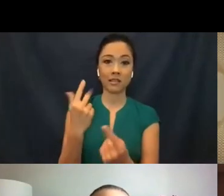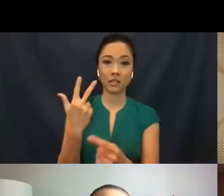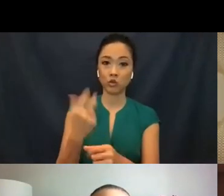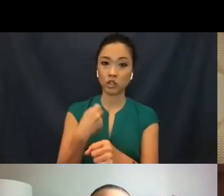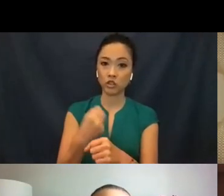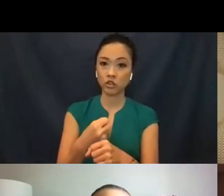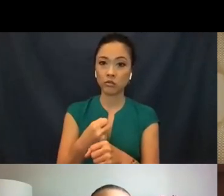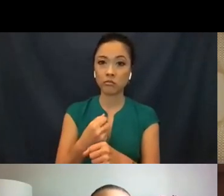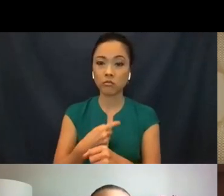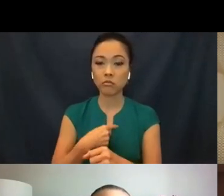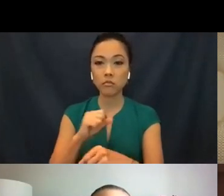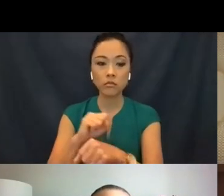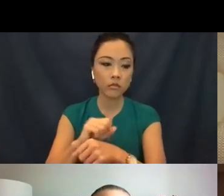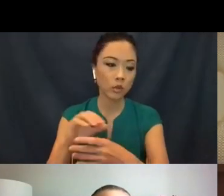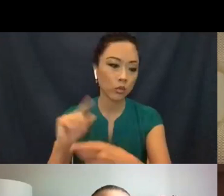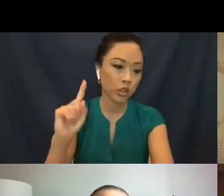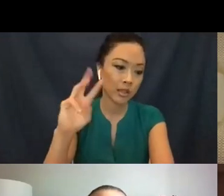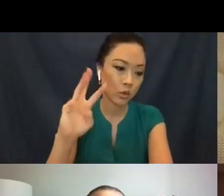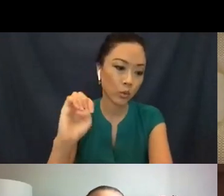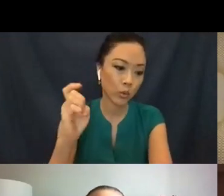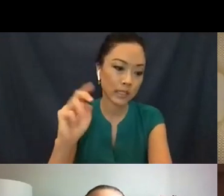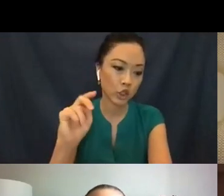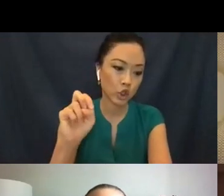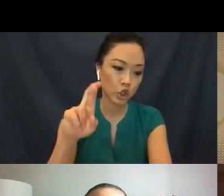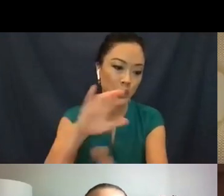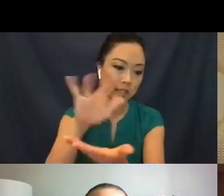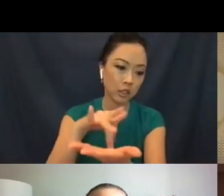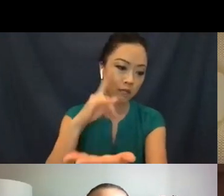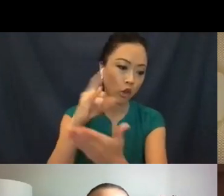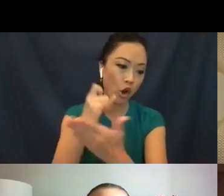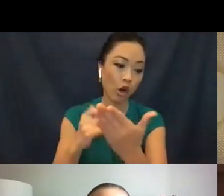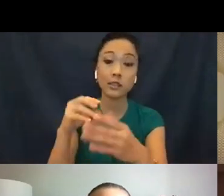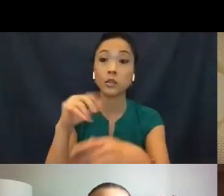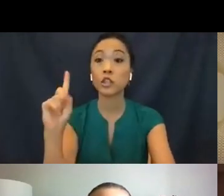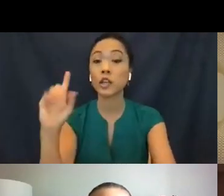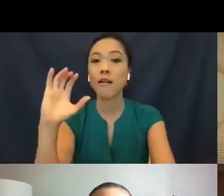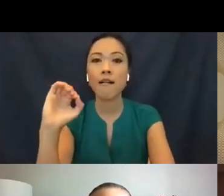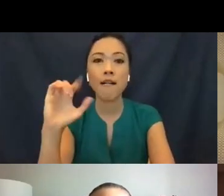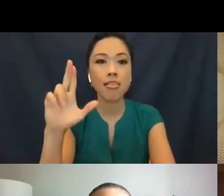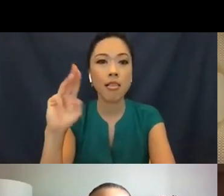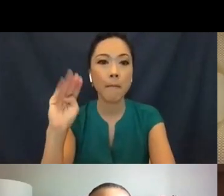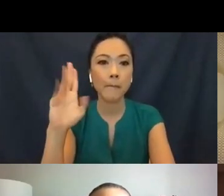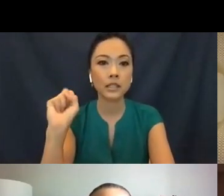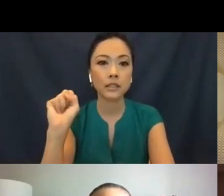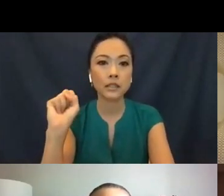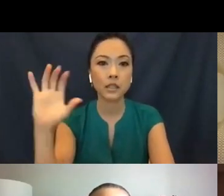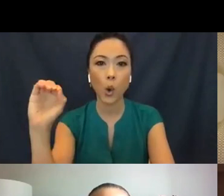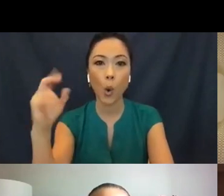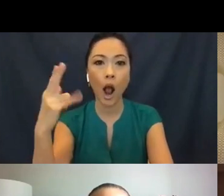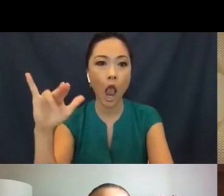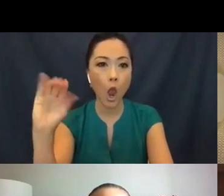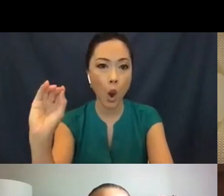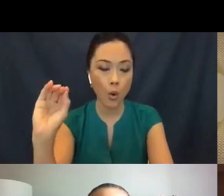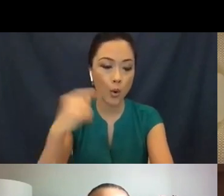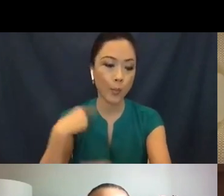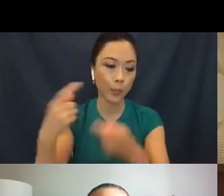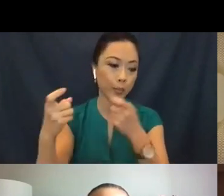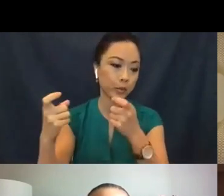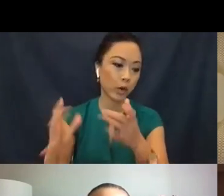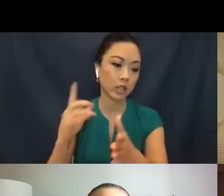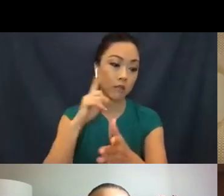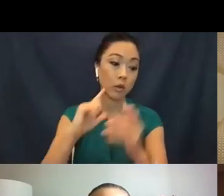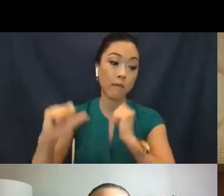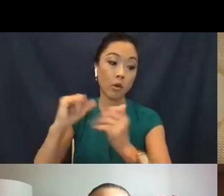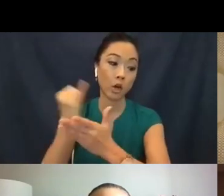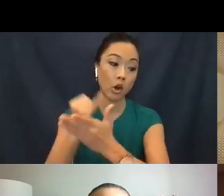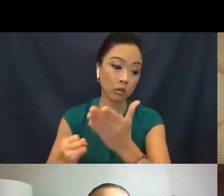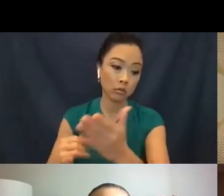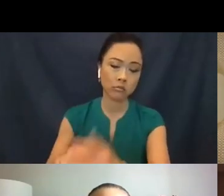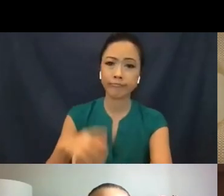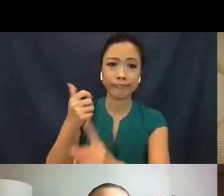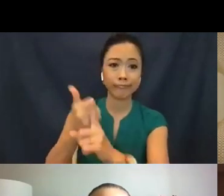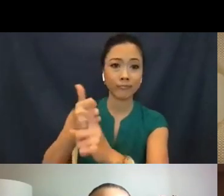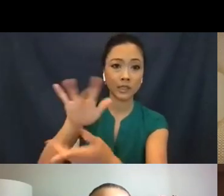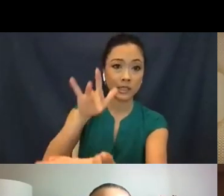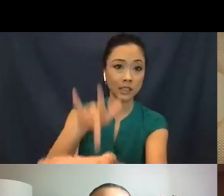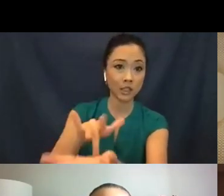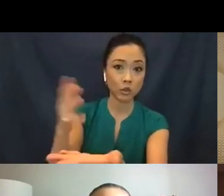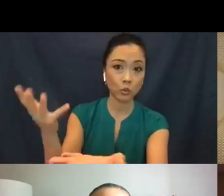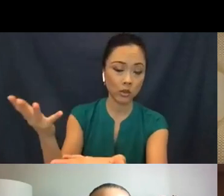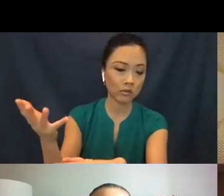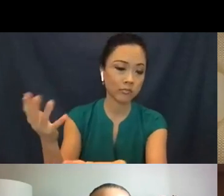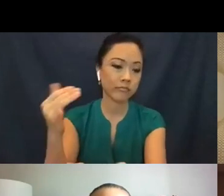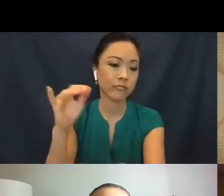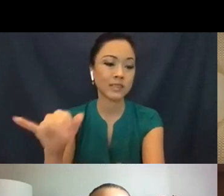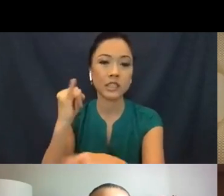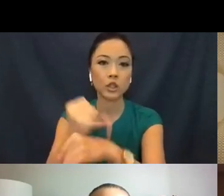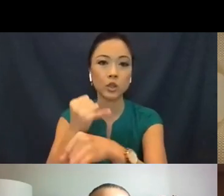Center for the Arts in Columbus, OH. It is a multidisciplinary venue